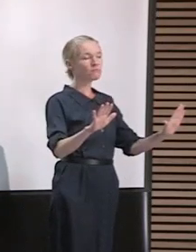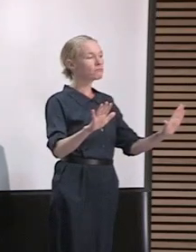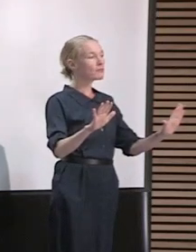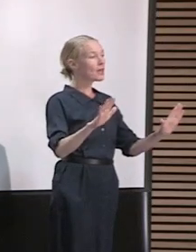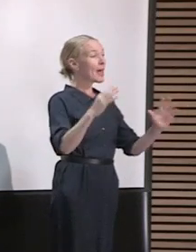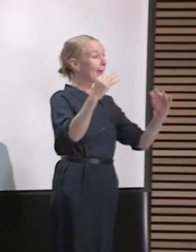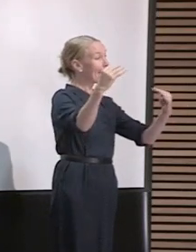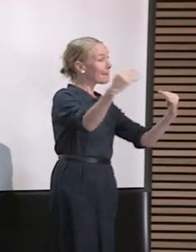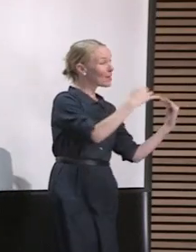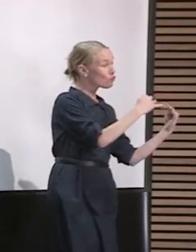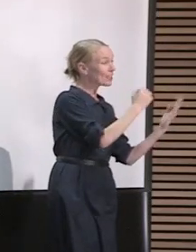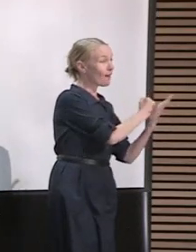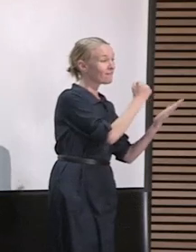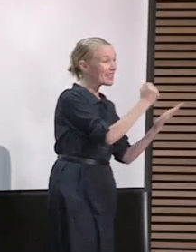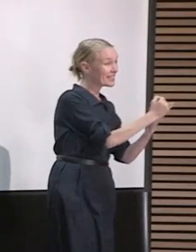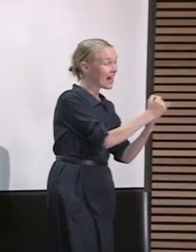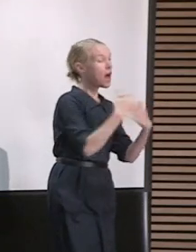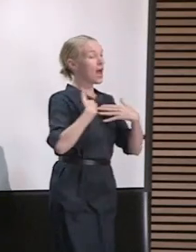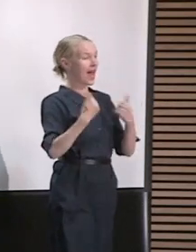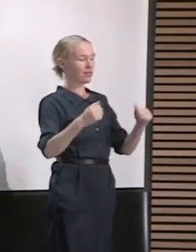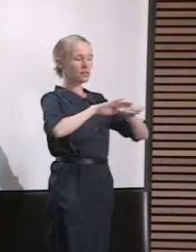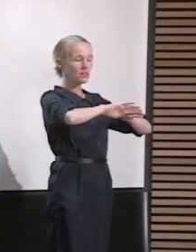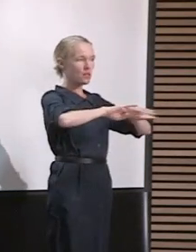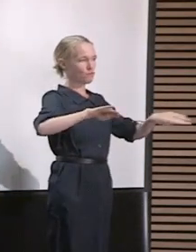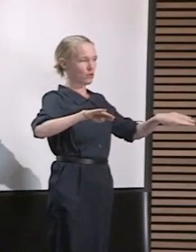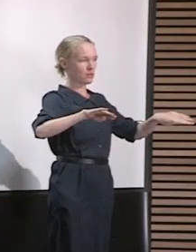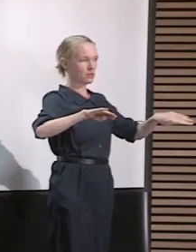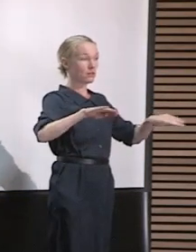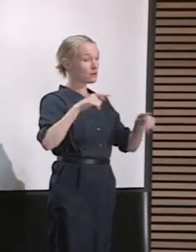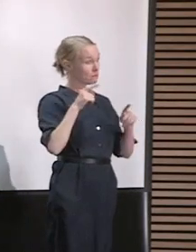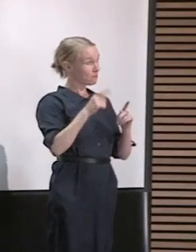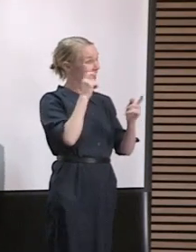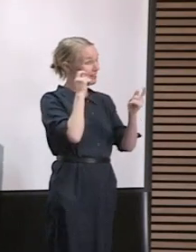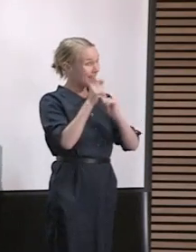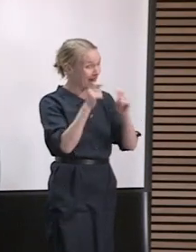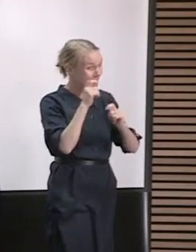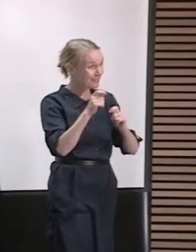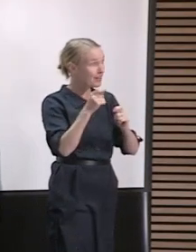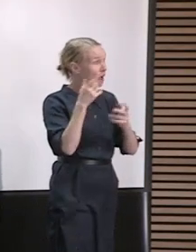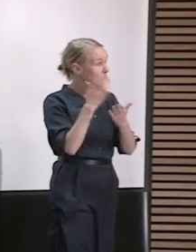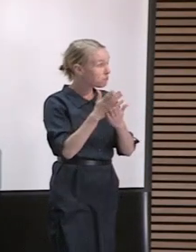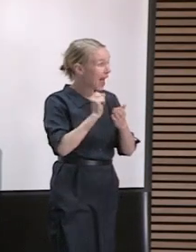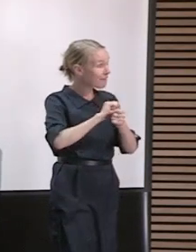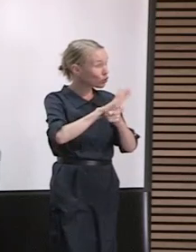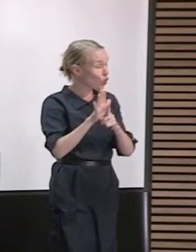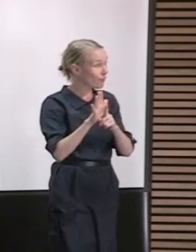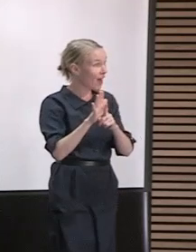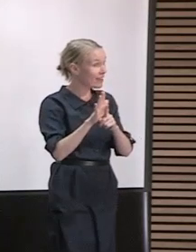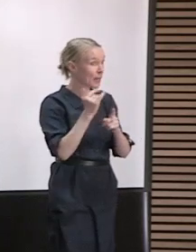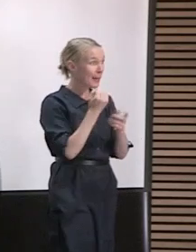visa and they go and get a test, we will not join those two dots together. We have taken that decision